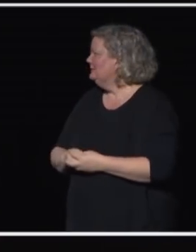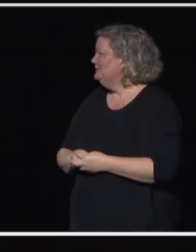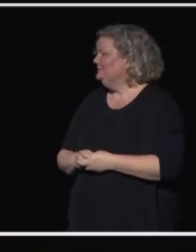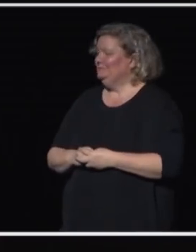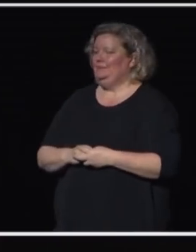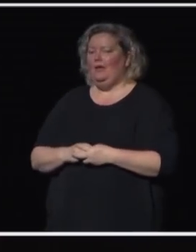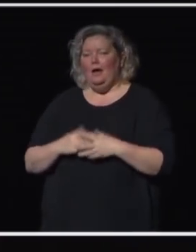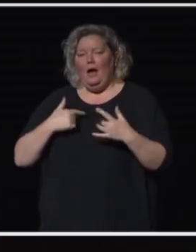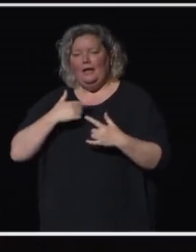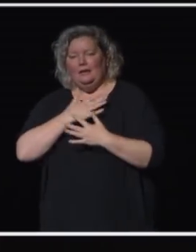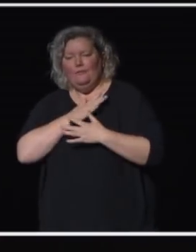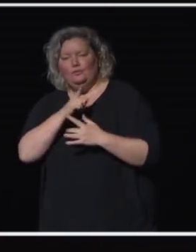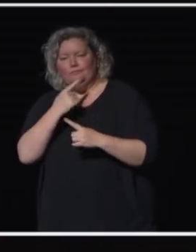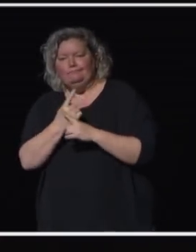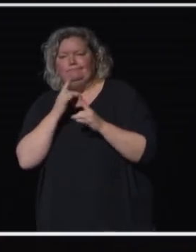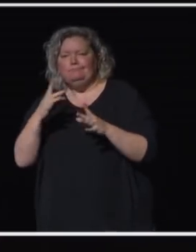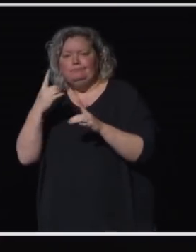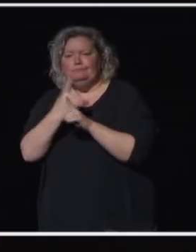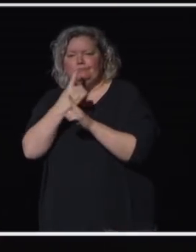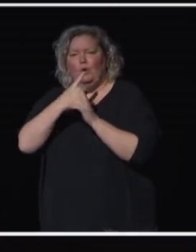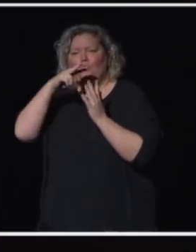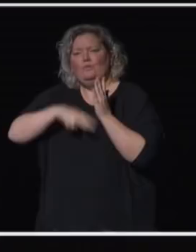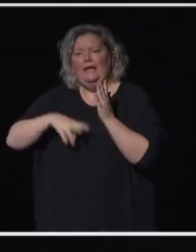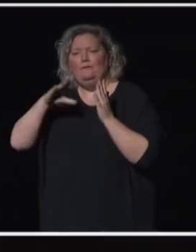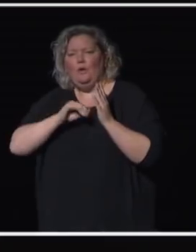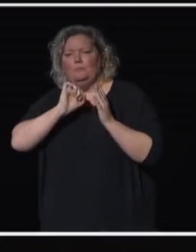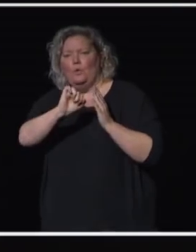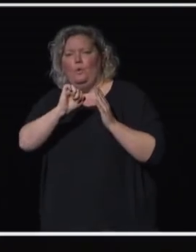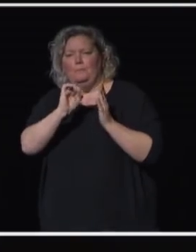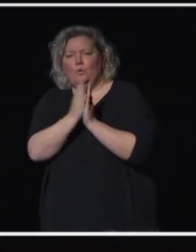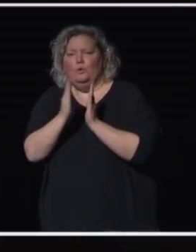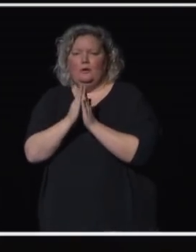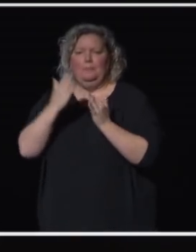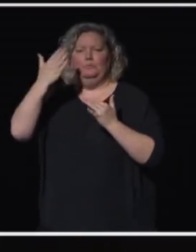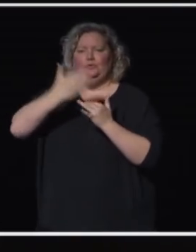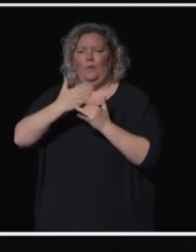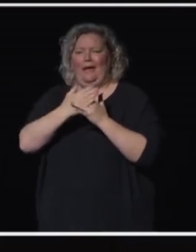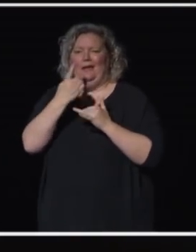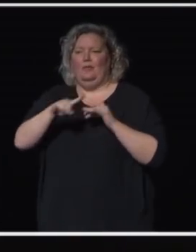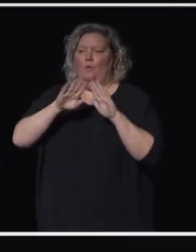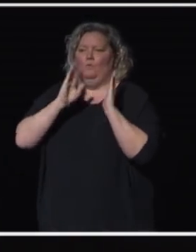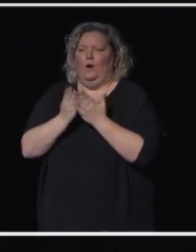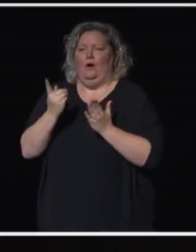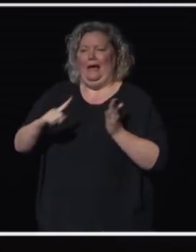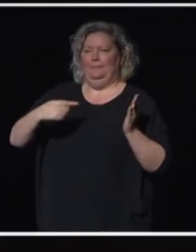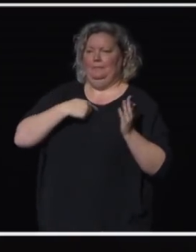I'd love you to begin by doing a reading from "Between the World and Me" which I think is a stunning book. It's not just persuasive.